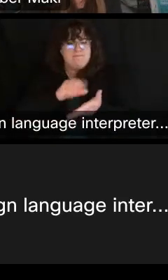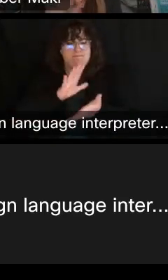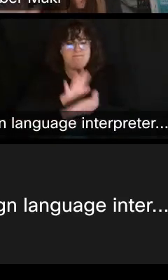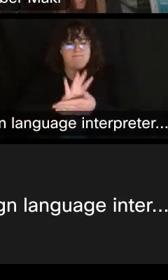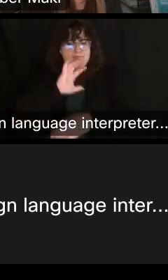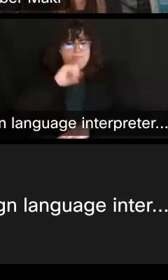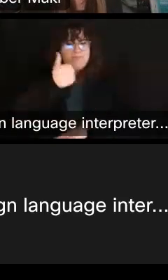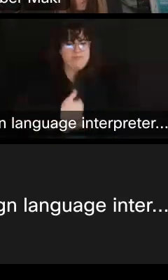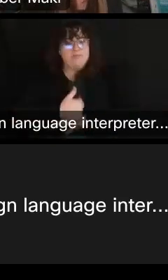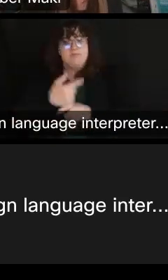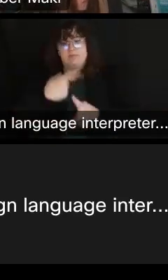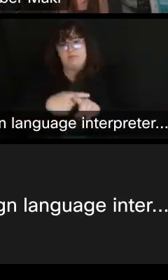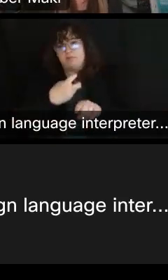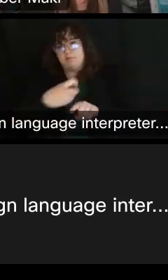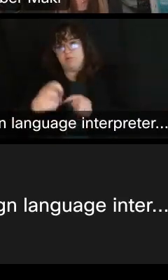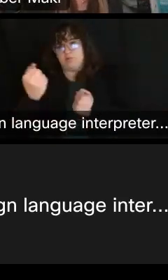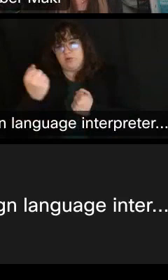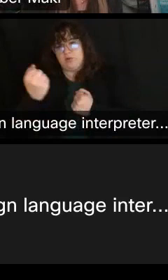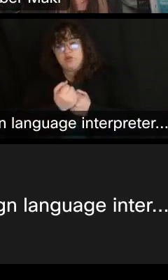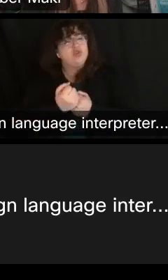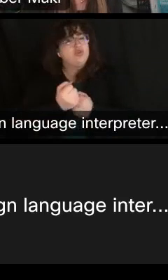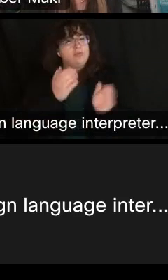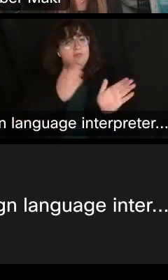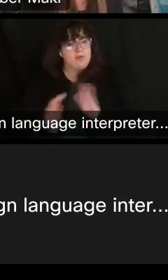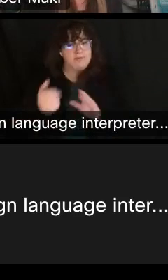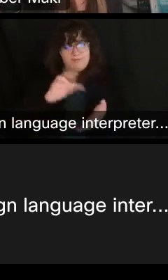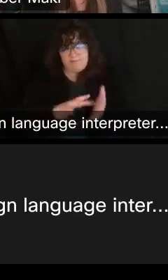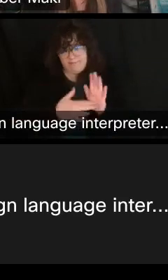which also means they have skill and expertise in doing things like a functional behavior